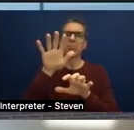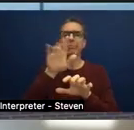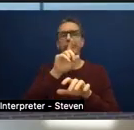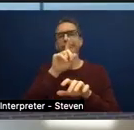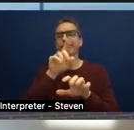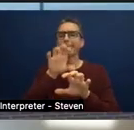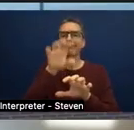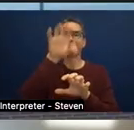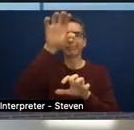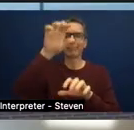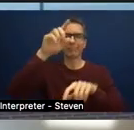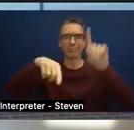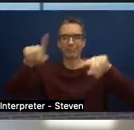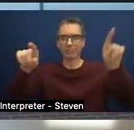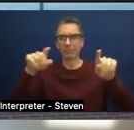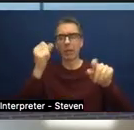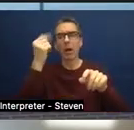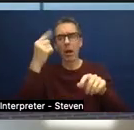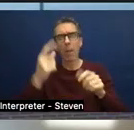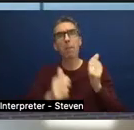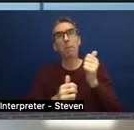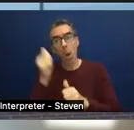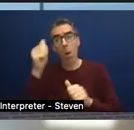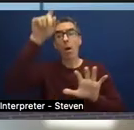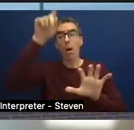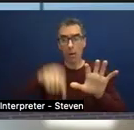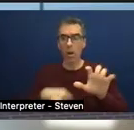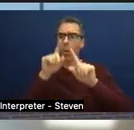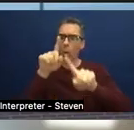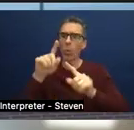but we are overall reducing speed limits. So I don't know exactly,